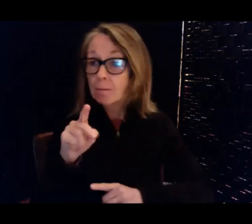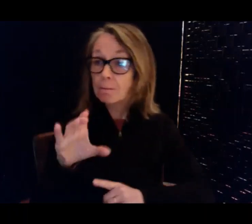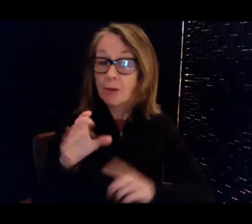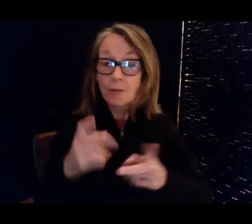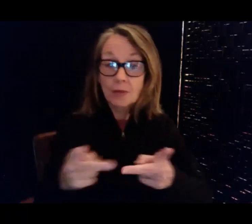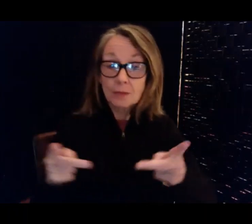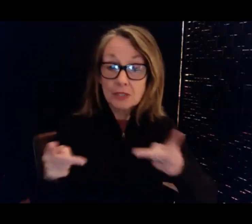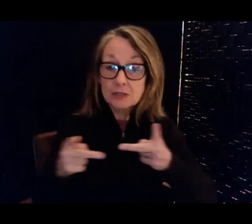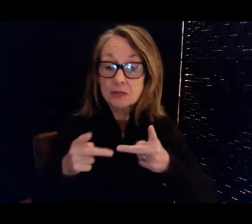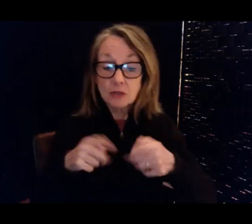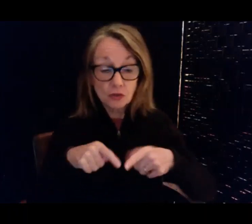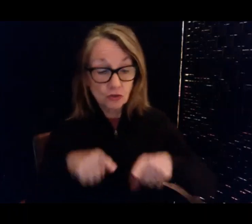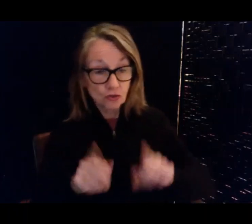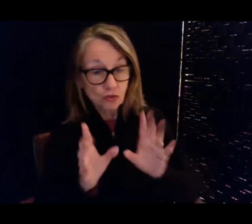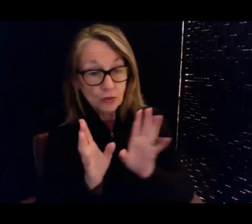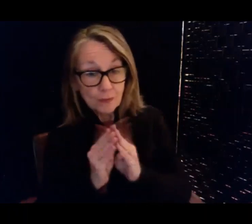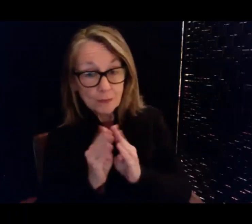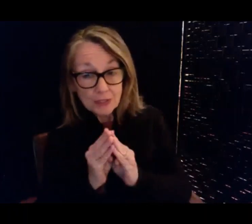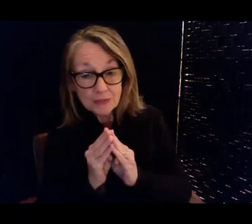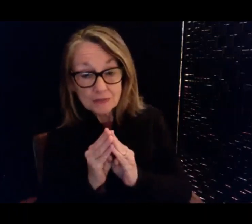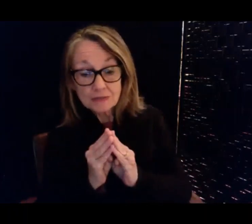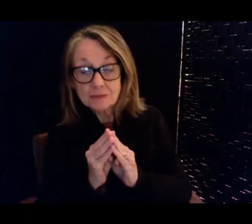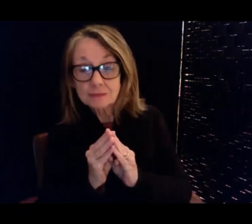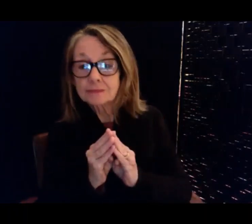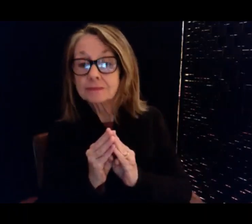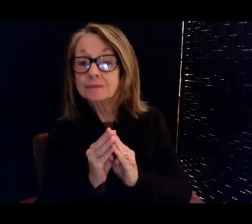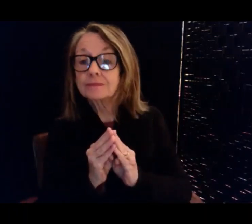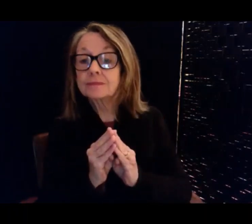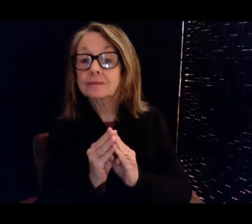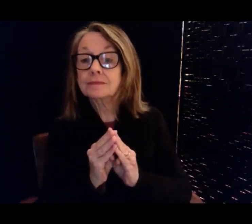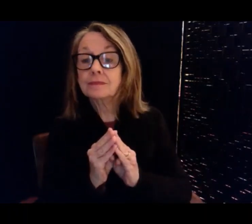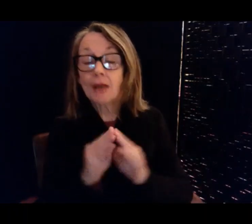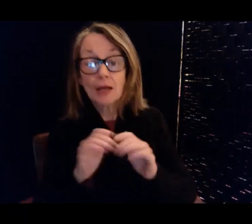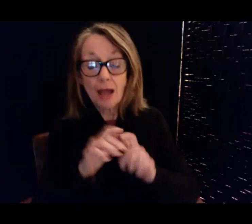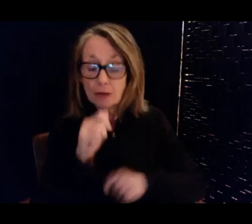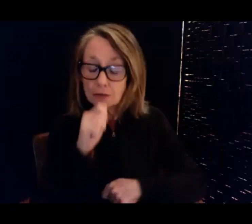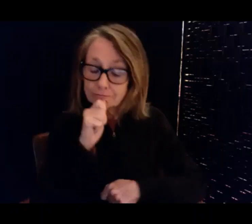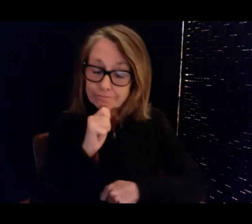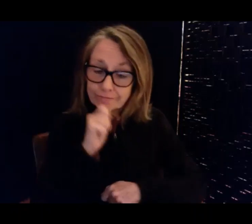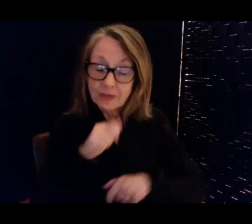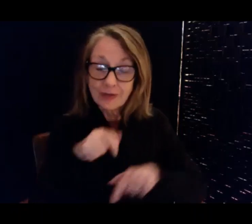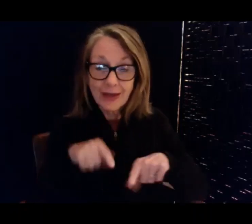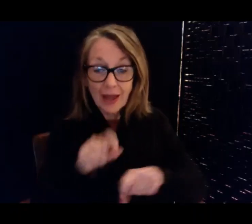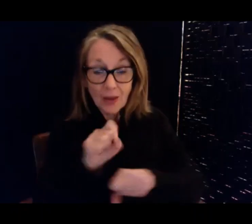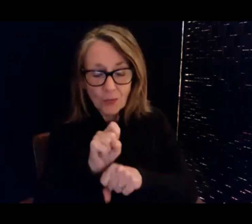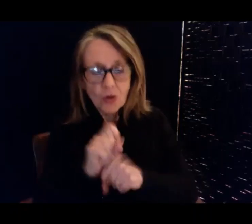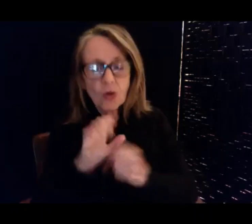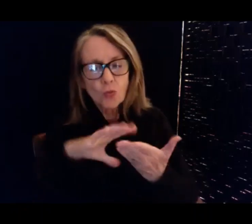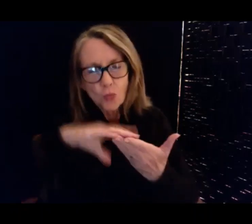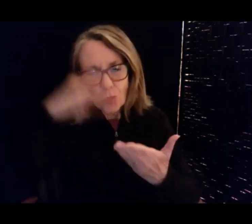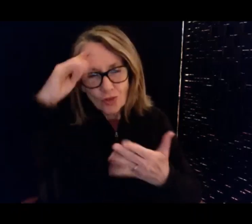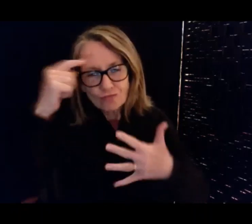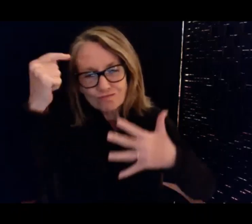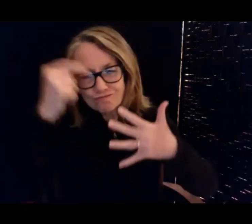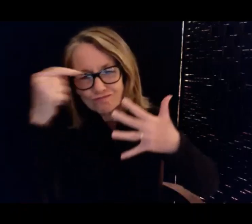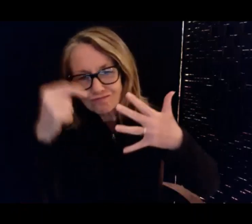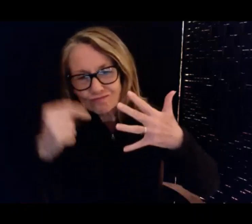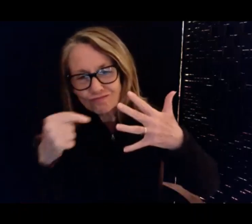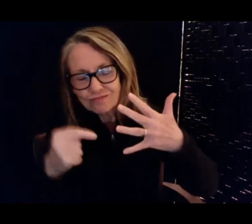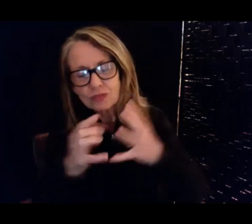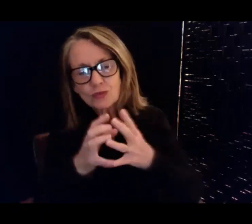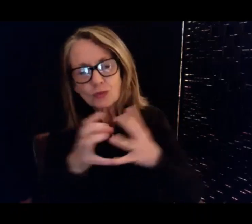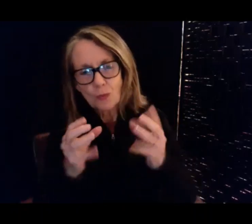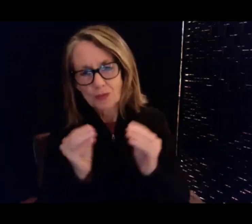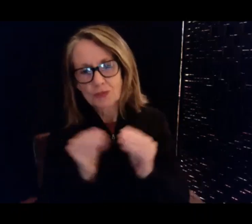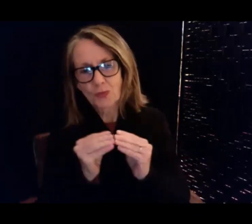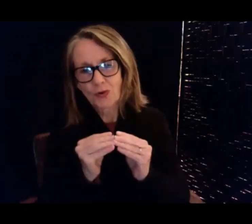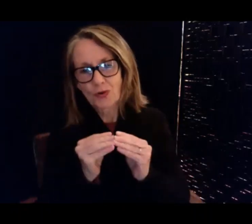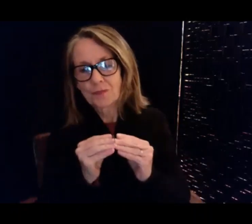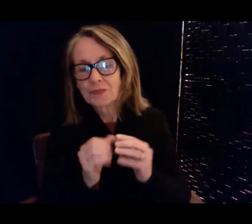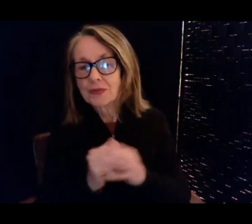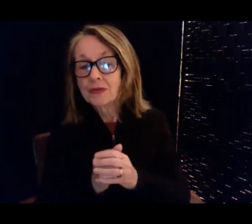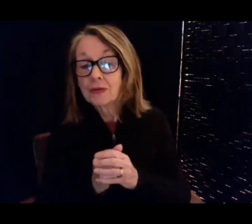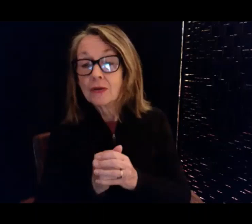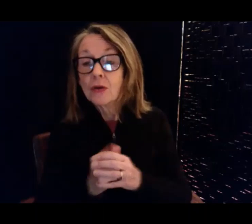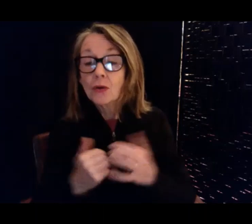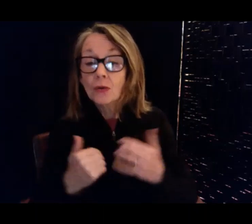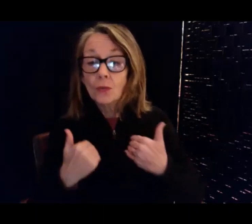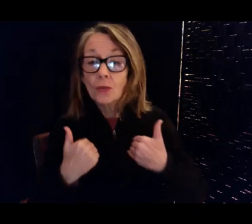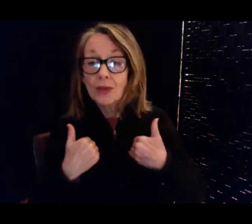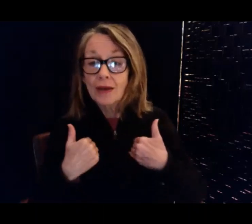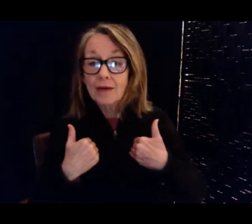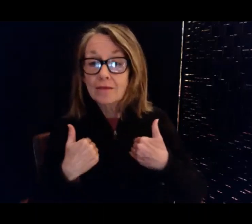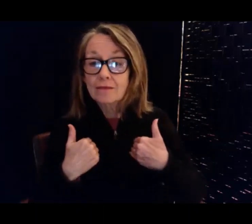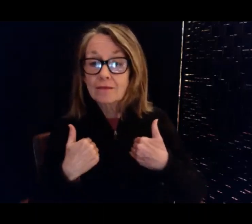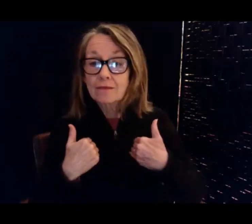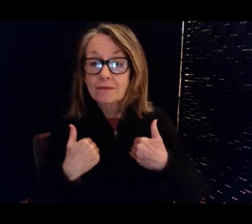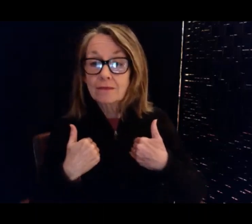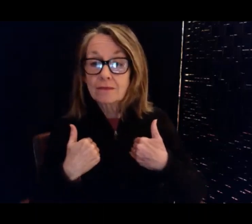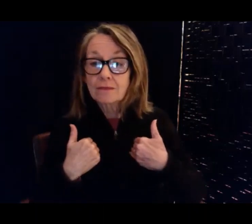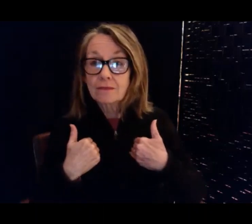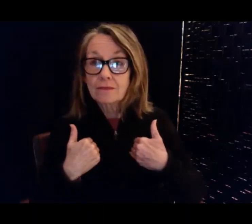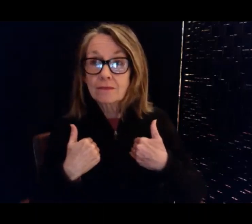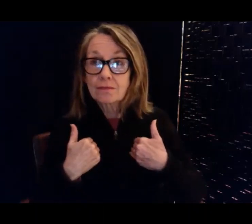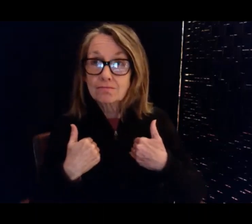meetings, at work and how to cope and much more we have sort of